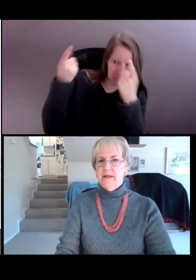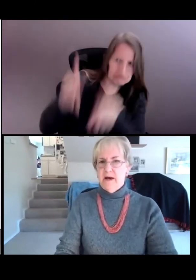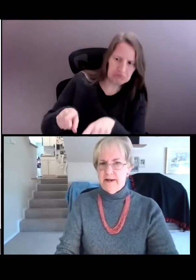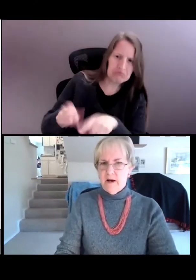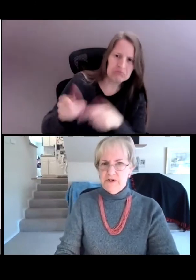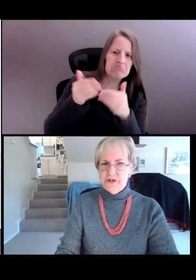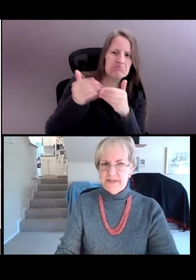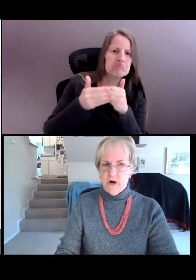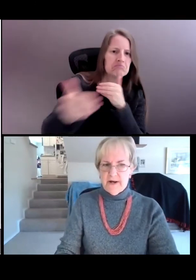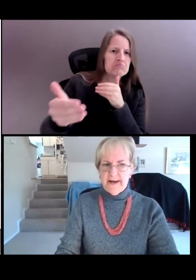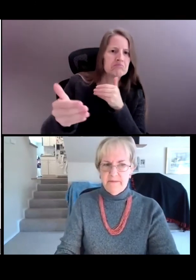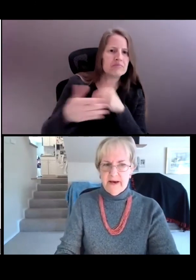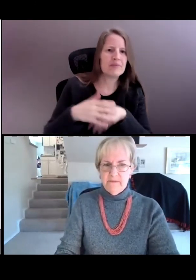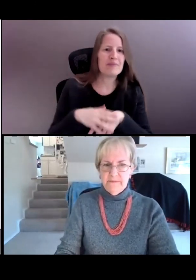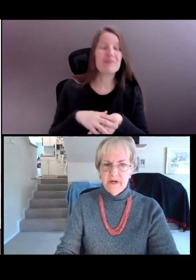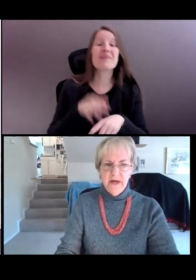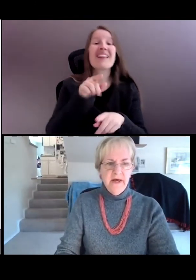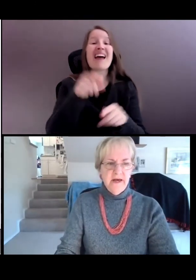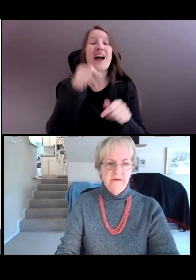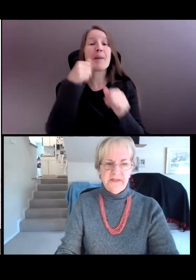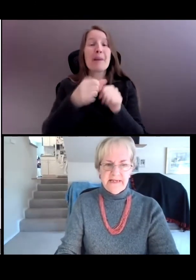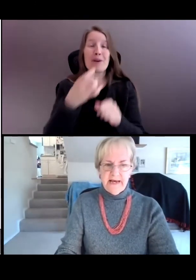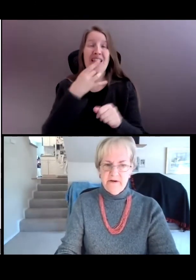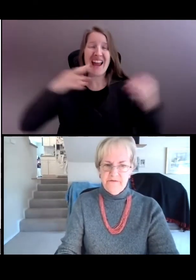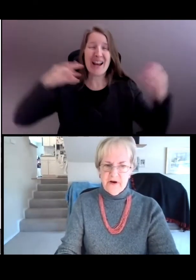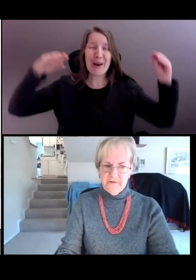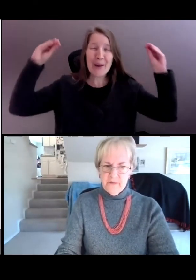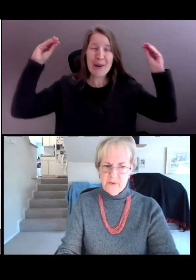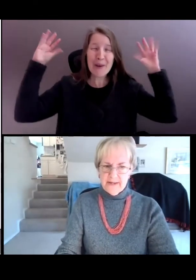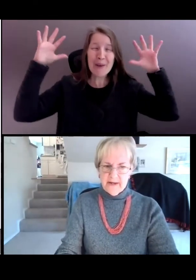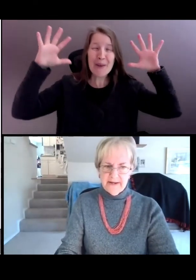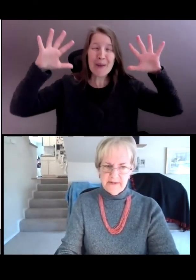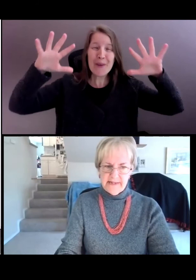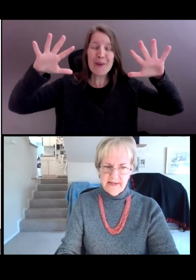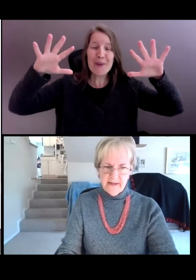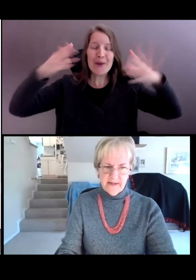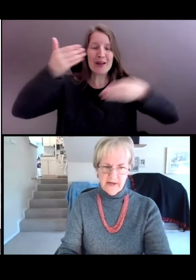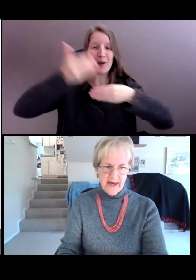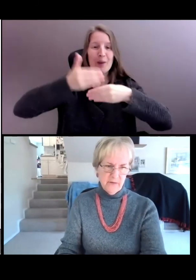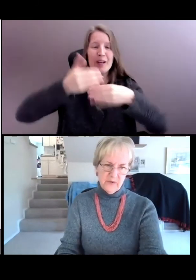light I was talking about If you stand in front of the bright light you can't really